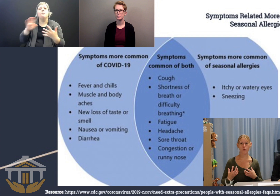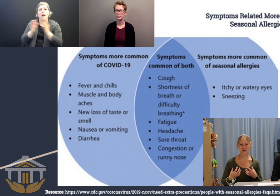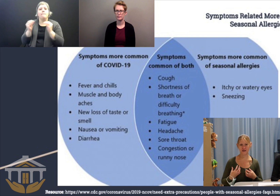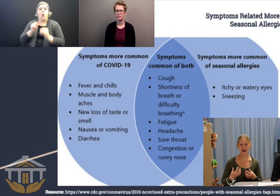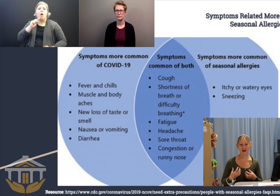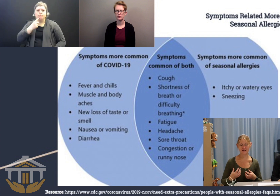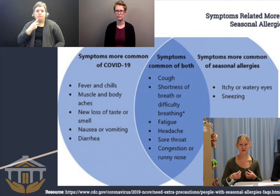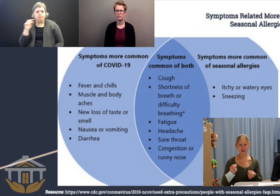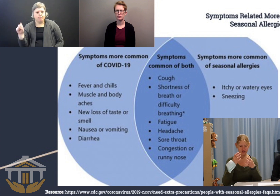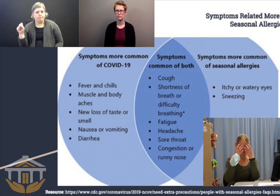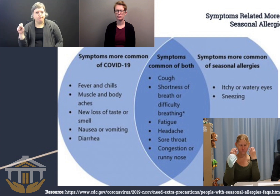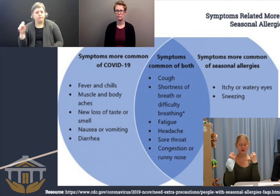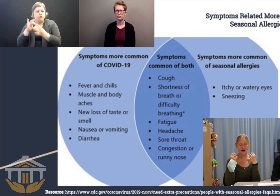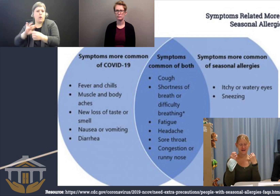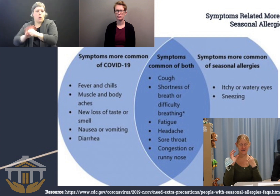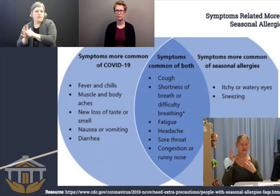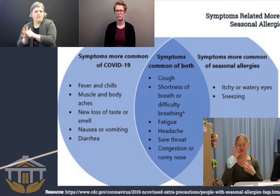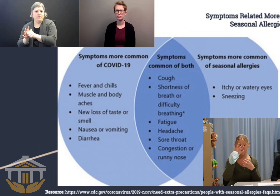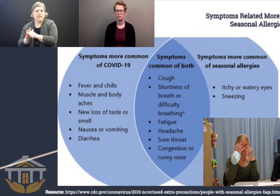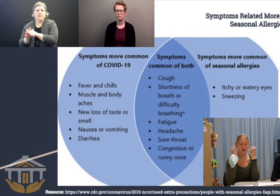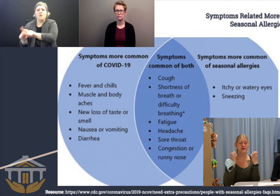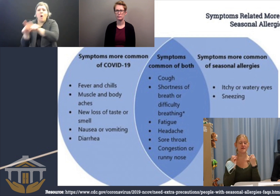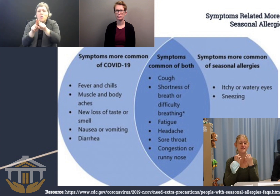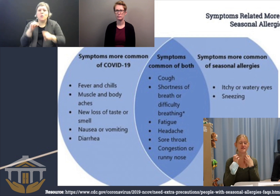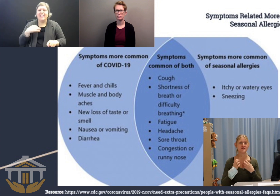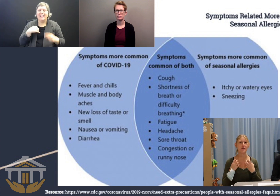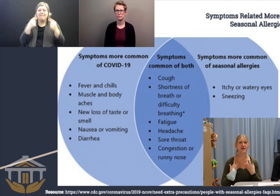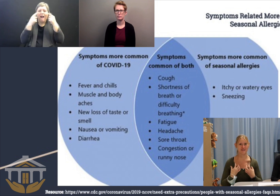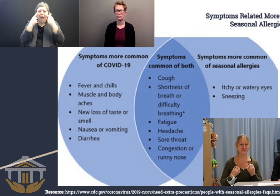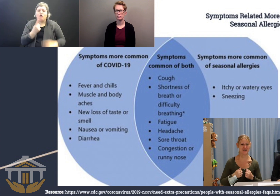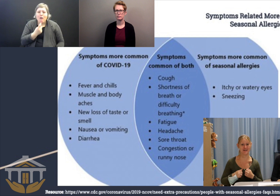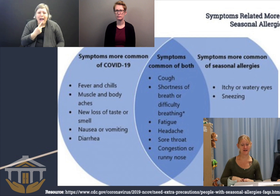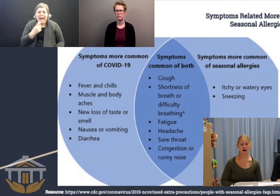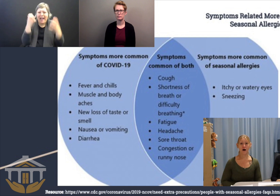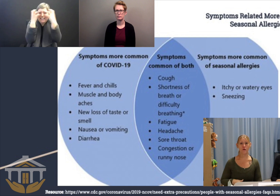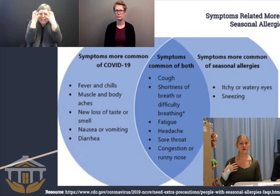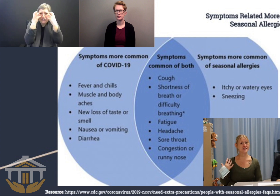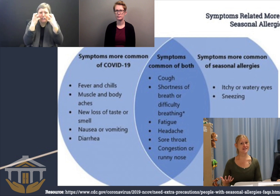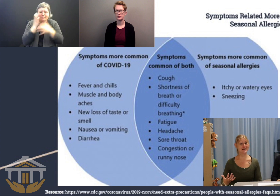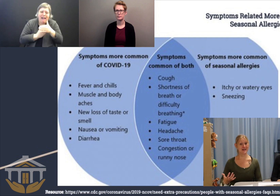watery eyes. You know, red. You just want to rub them because they're so irritated, or sneezing.